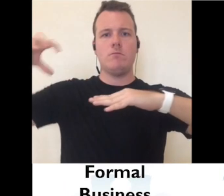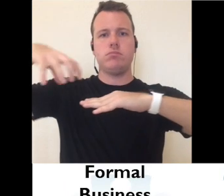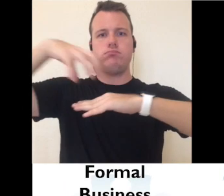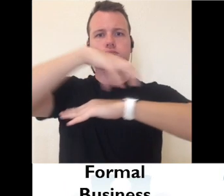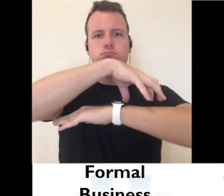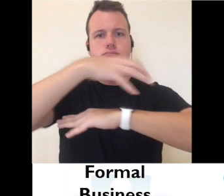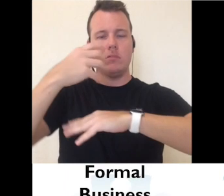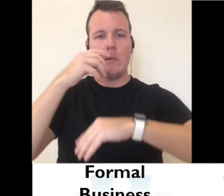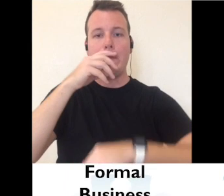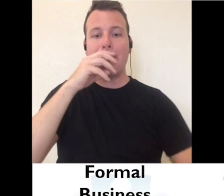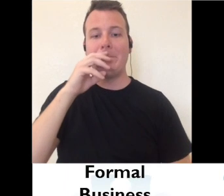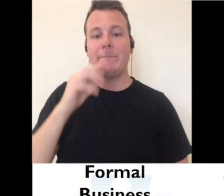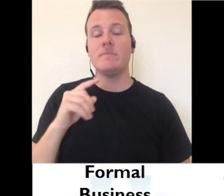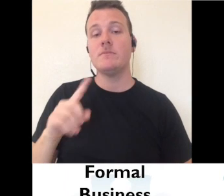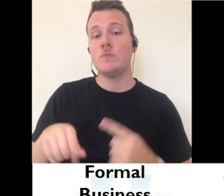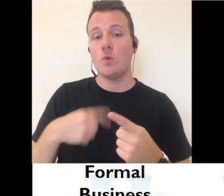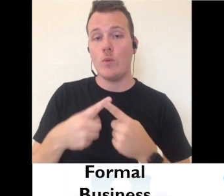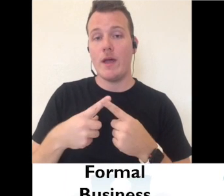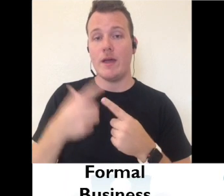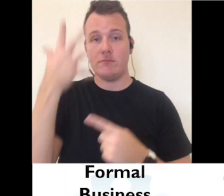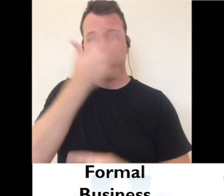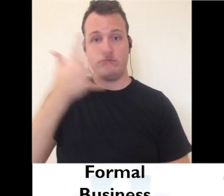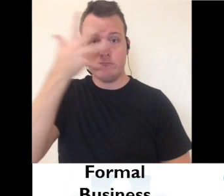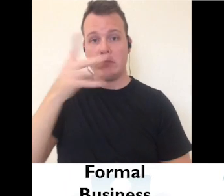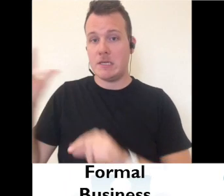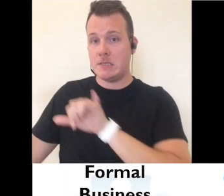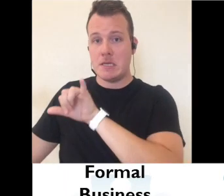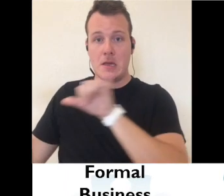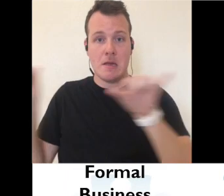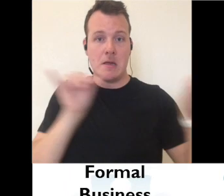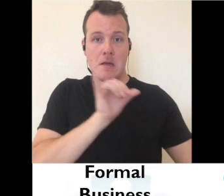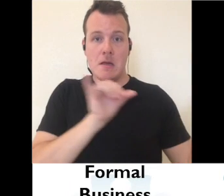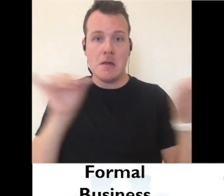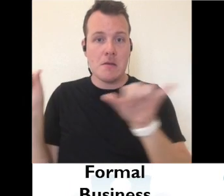same, it leads to commoditize -commoditizing of